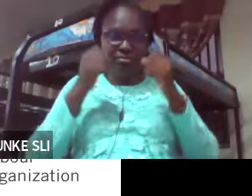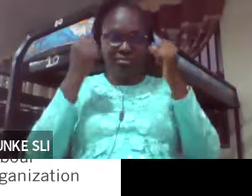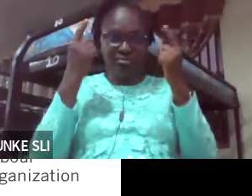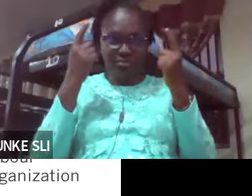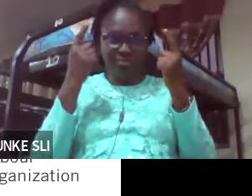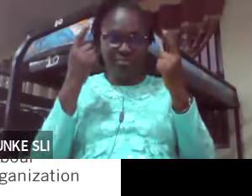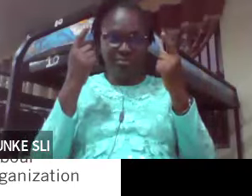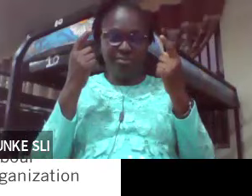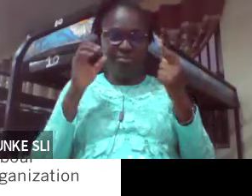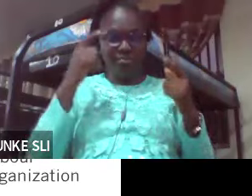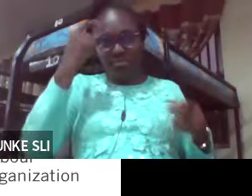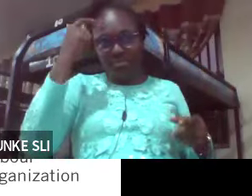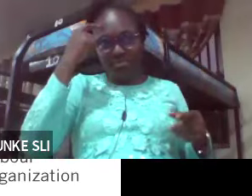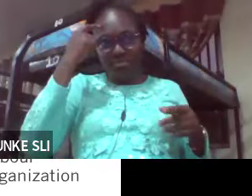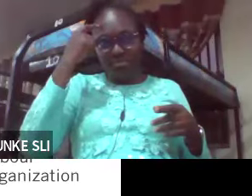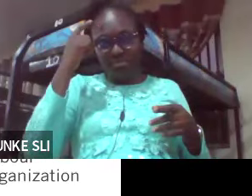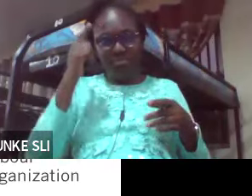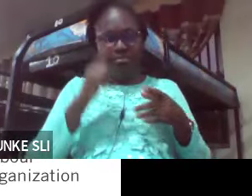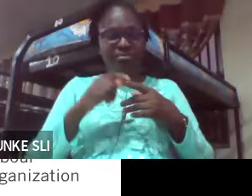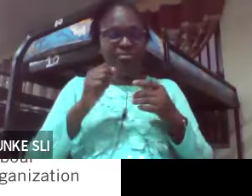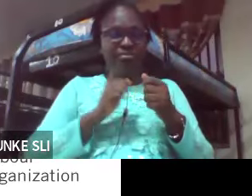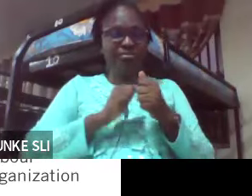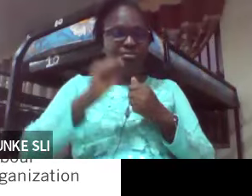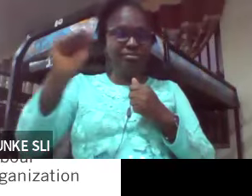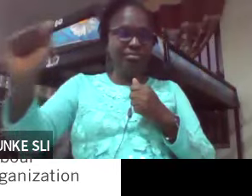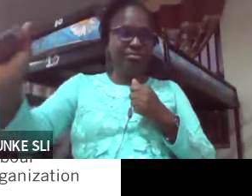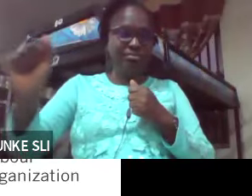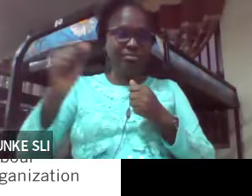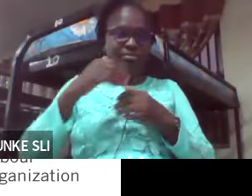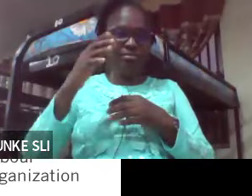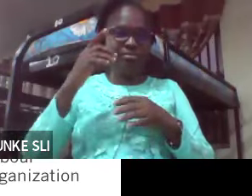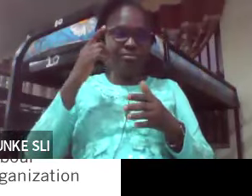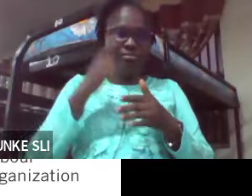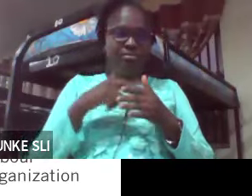Dotun Akinseinde: our minds to see far beyond what we have thought we could do